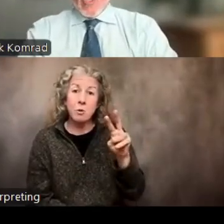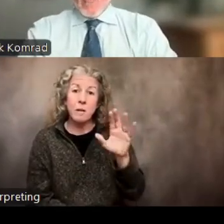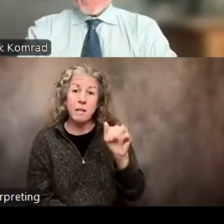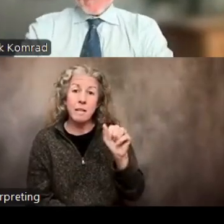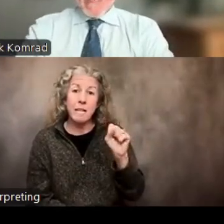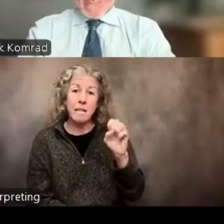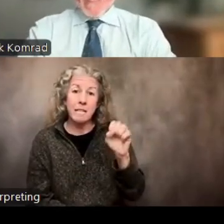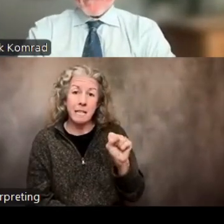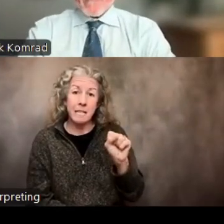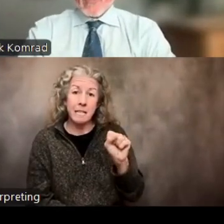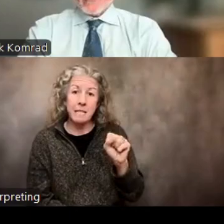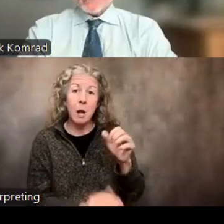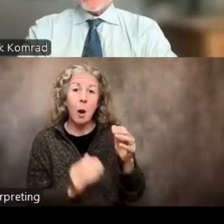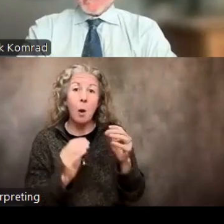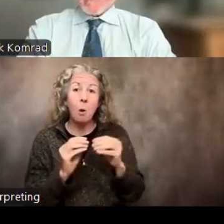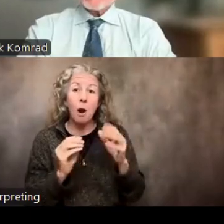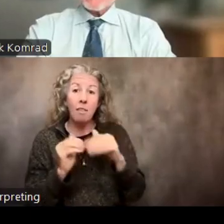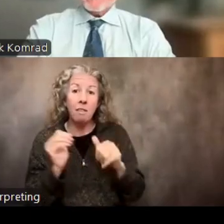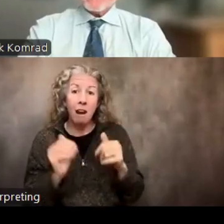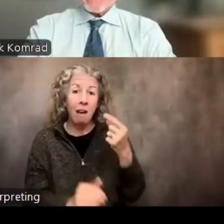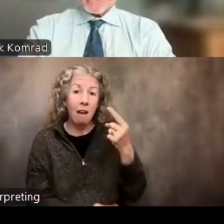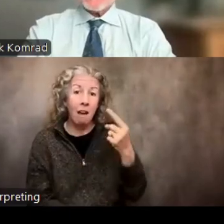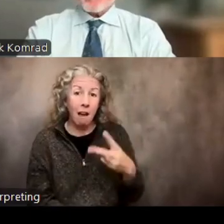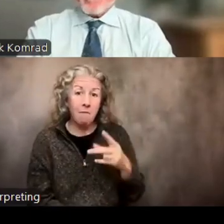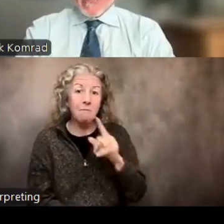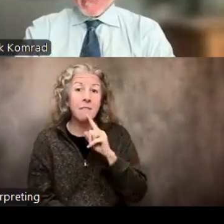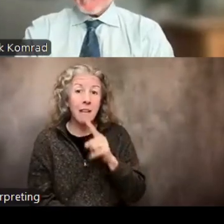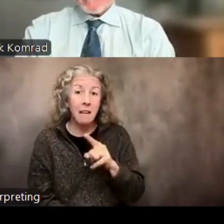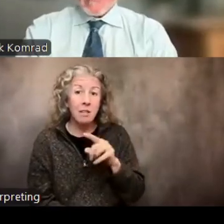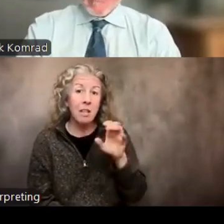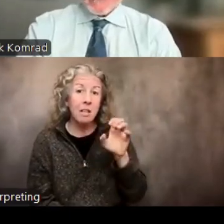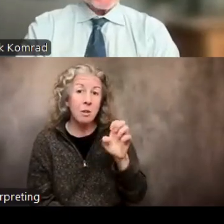over half were actually euthanized by a psychiatrist.